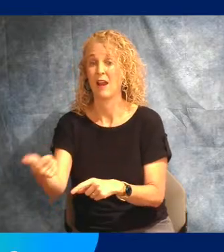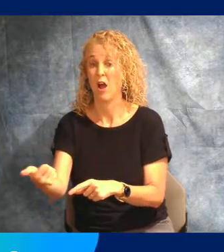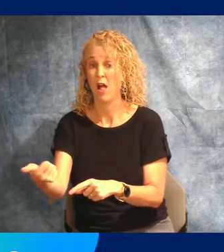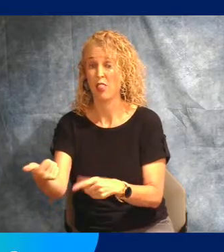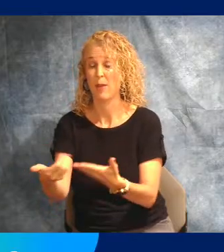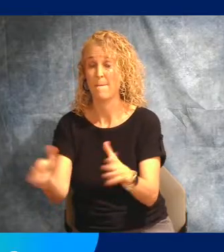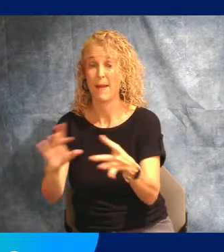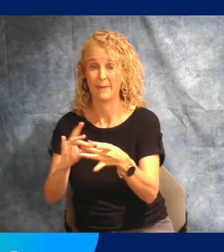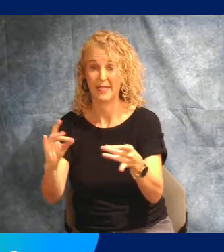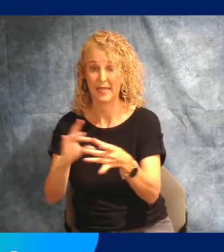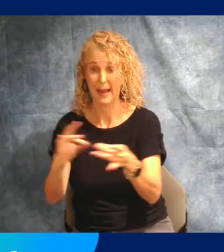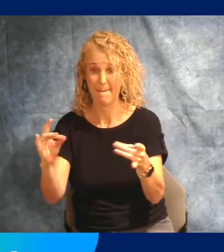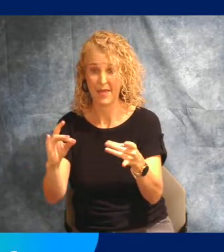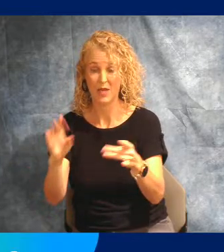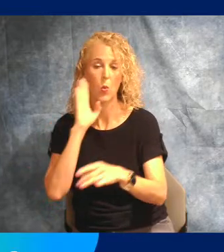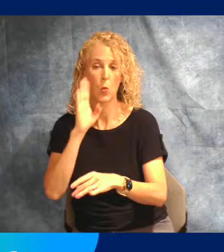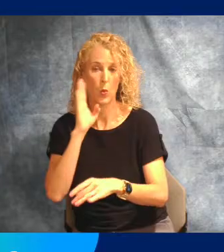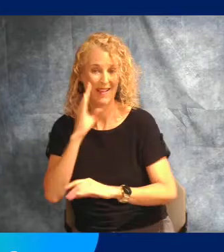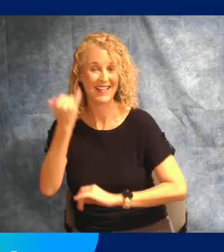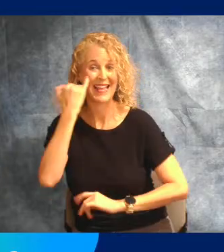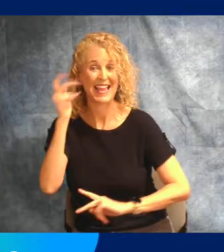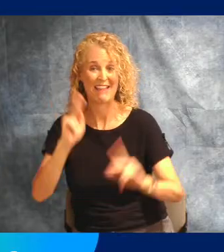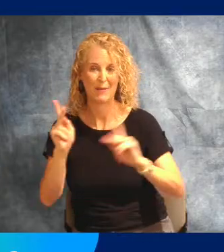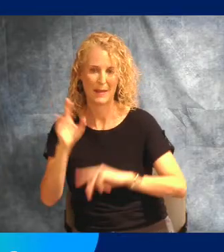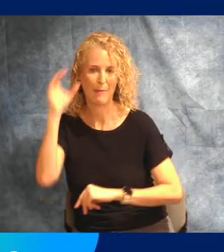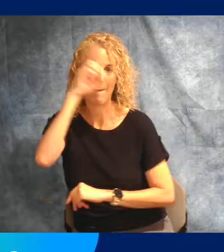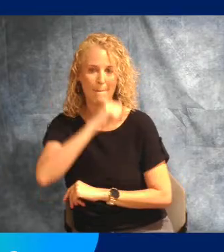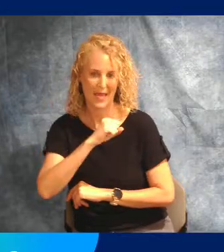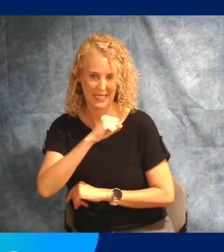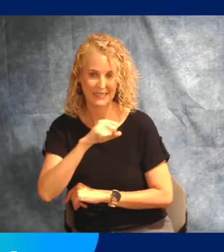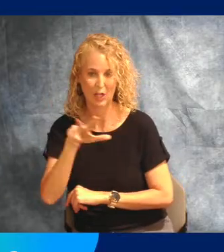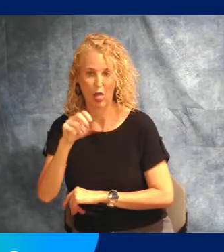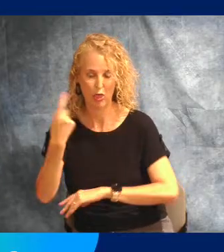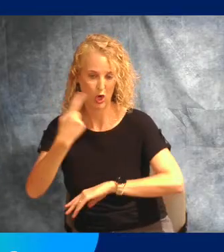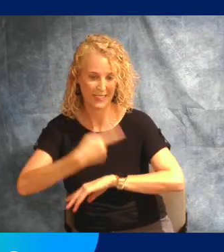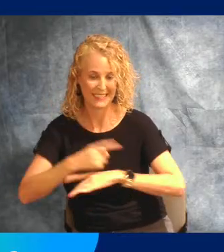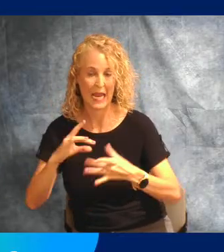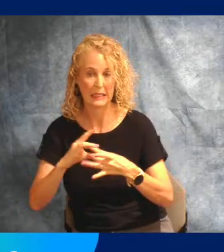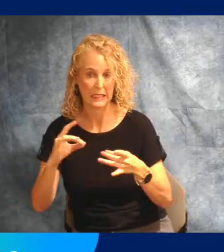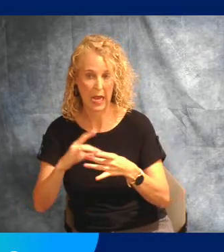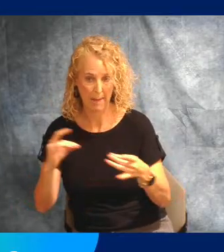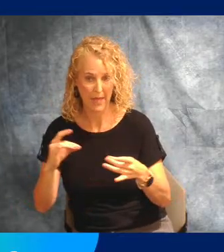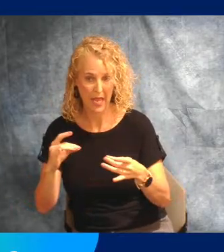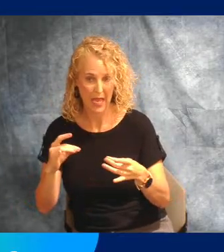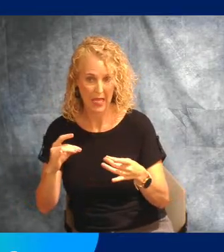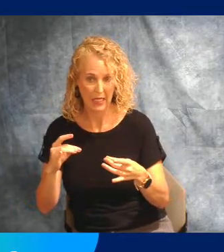outside of that time if folks miss that that 30-day comment period where you all are meeting.